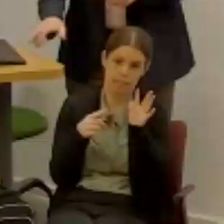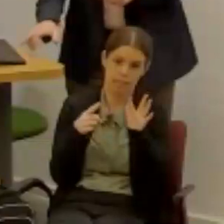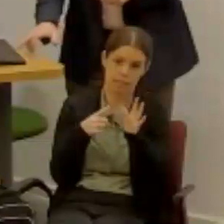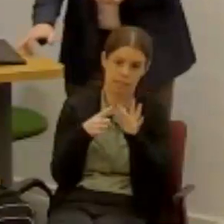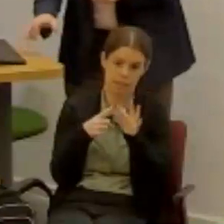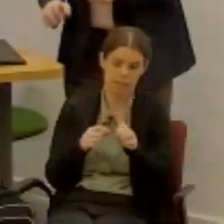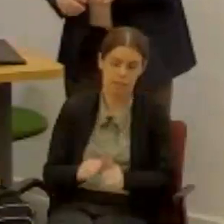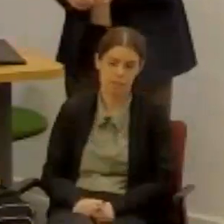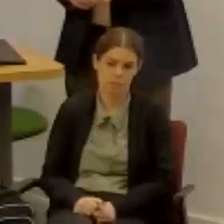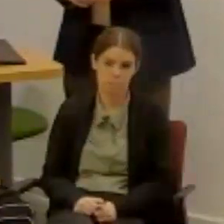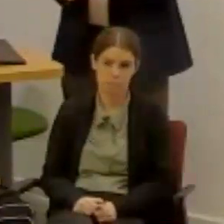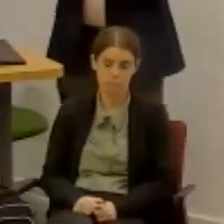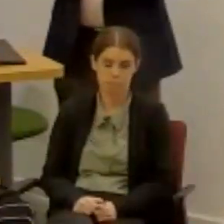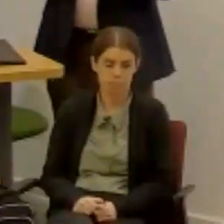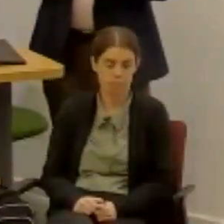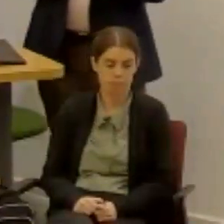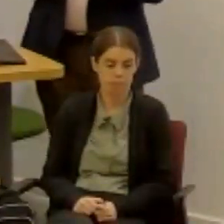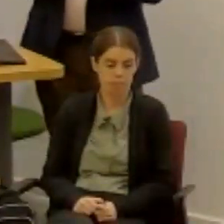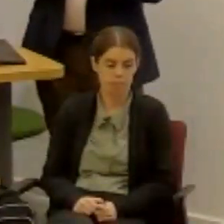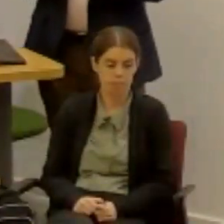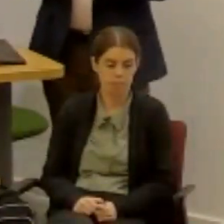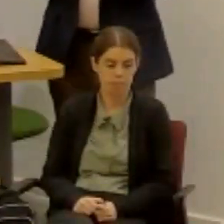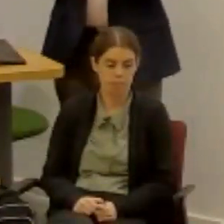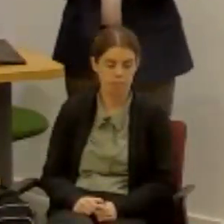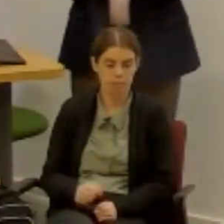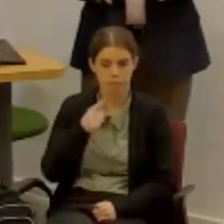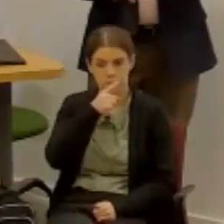okay, so that and is the pathology Core.